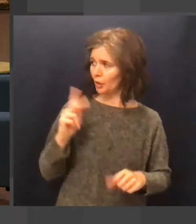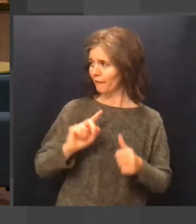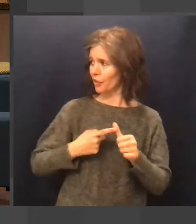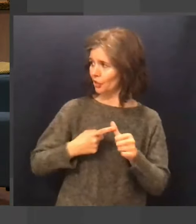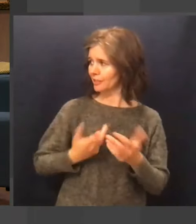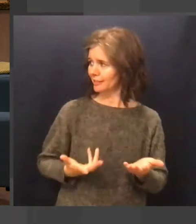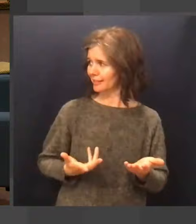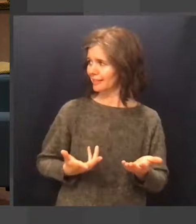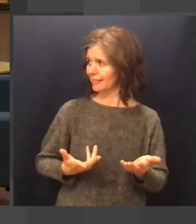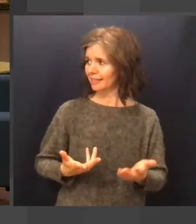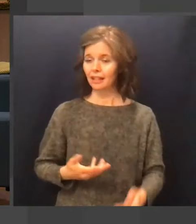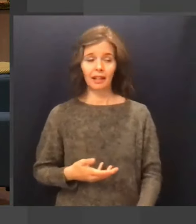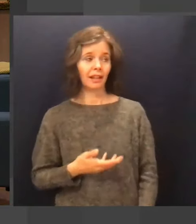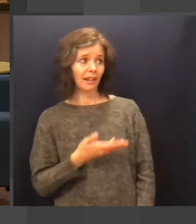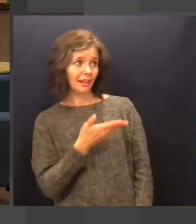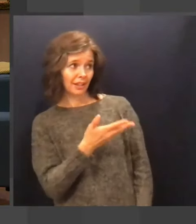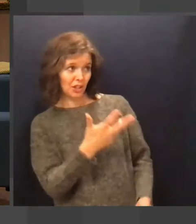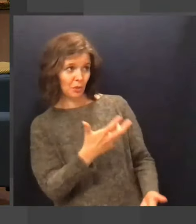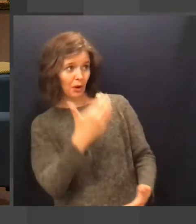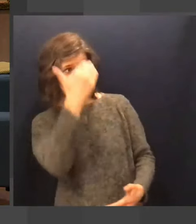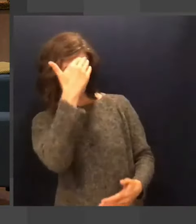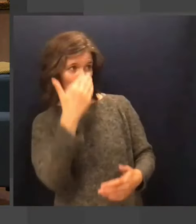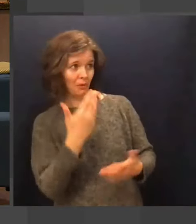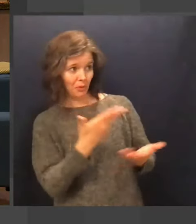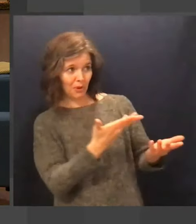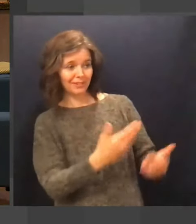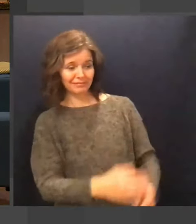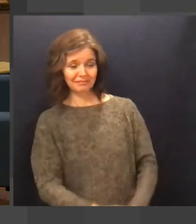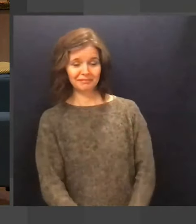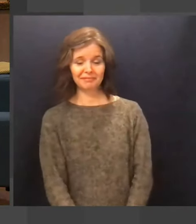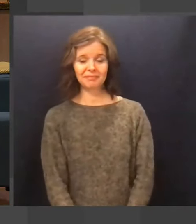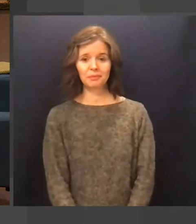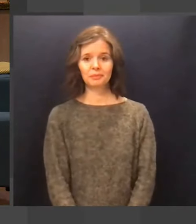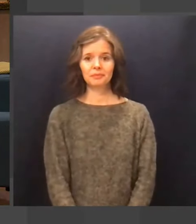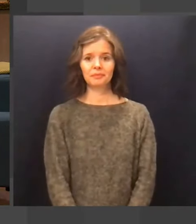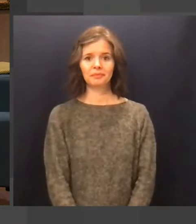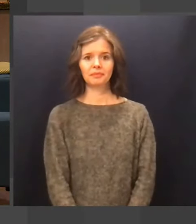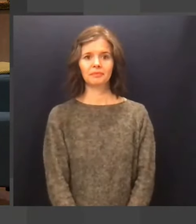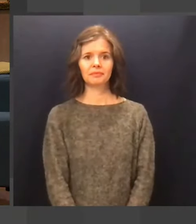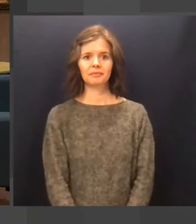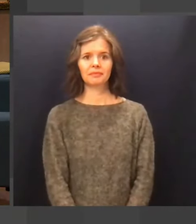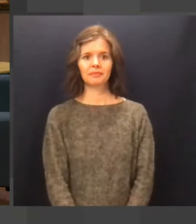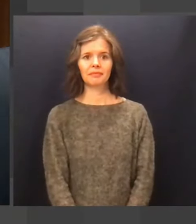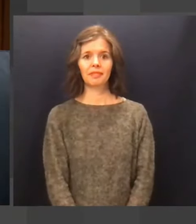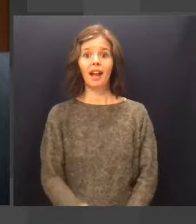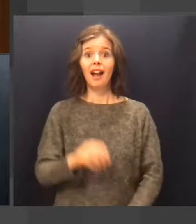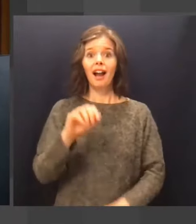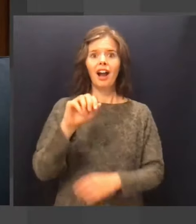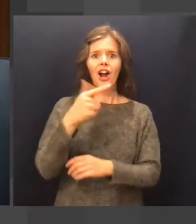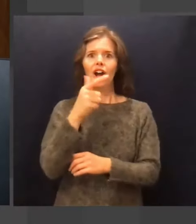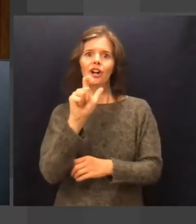CAN I LOOK FIRST? YOU'RE GOING TO KNOW BEFORE